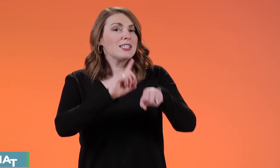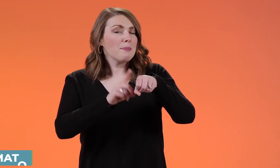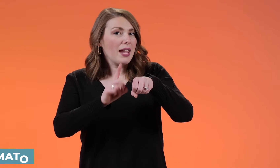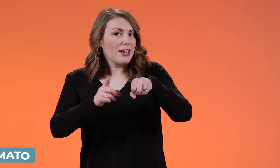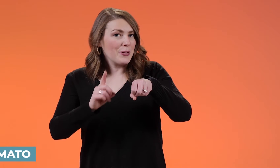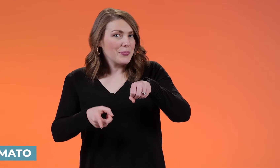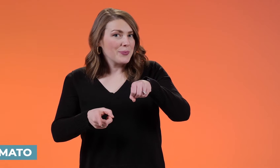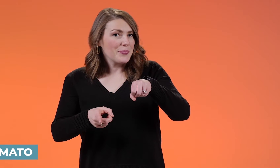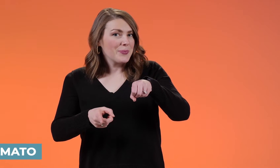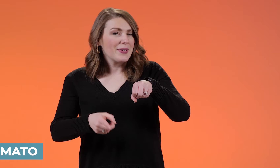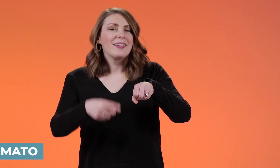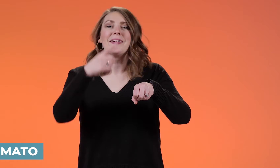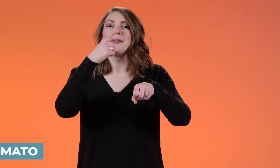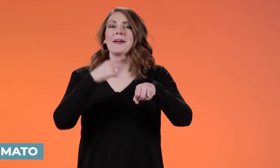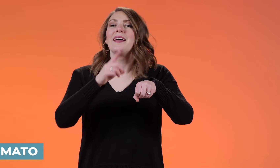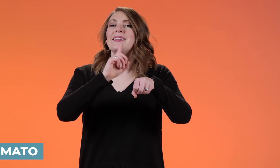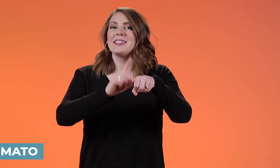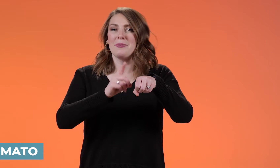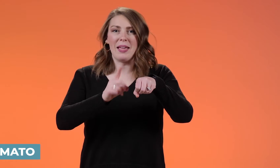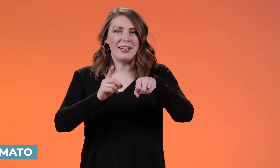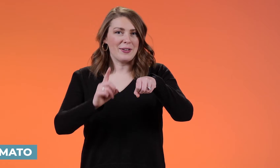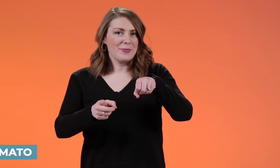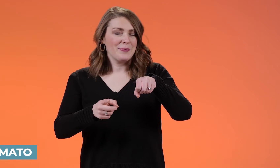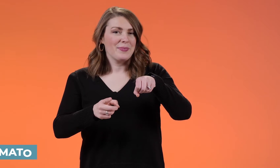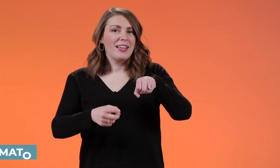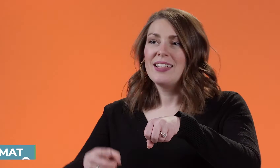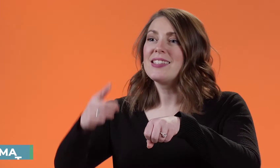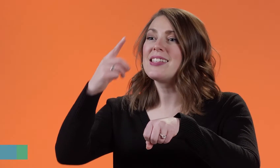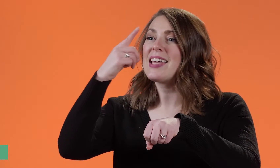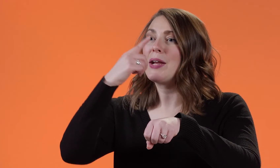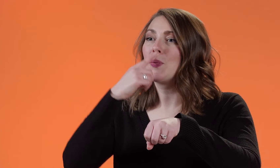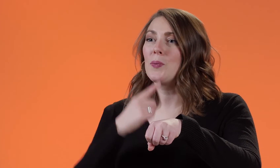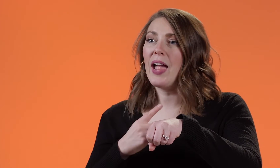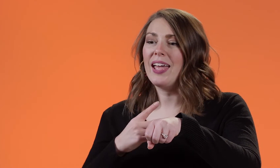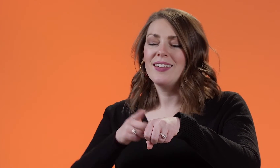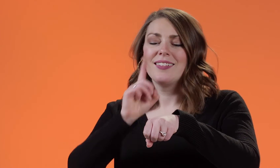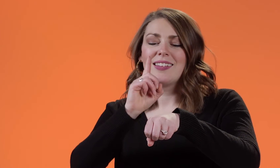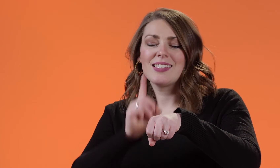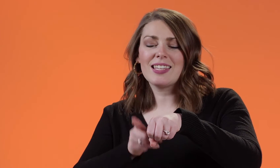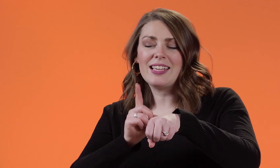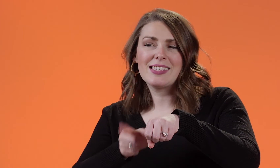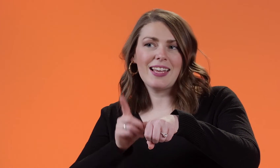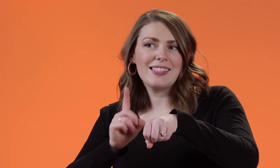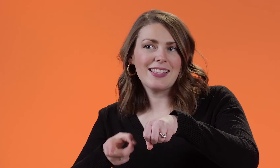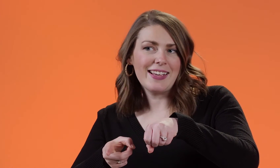TOMATO TOMATO The sign RED SLICE SLICE SLICE.